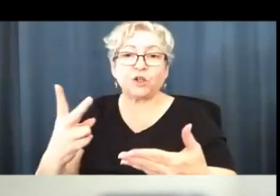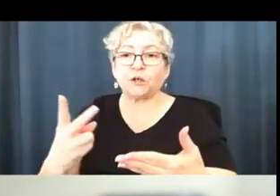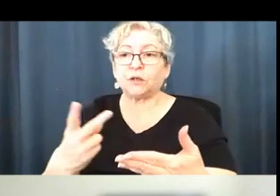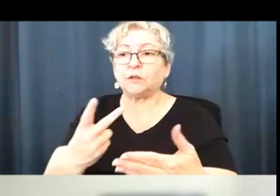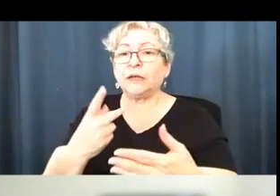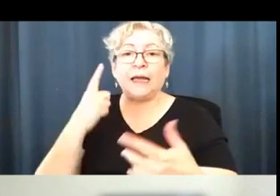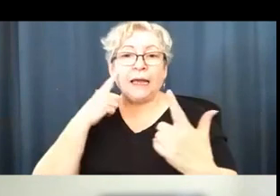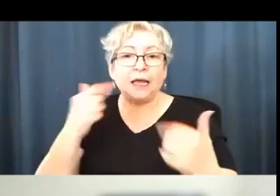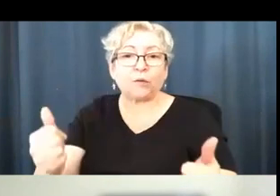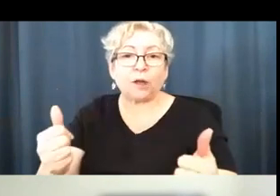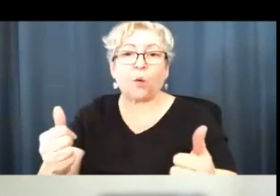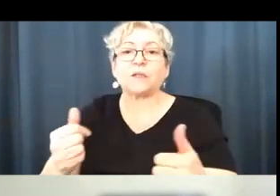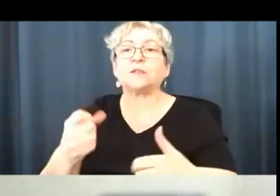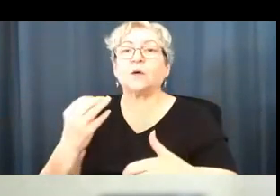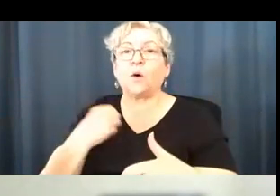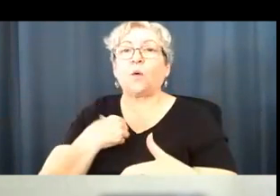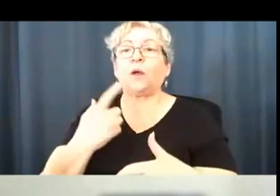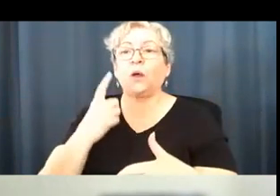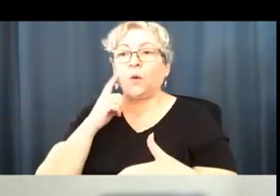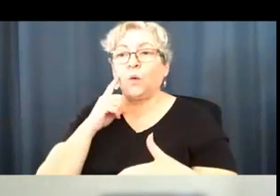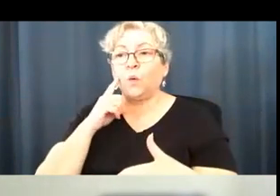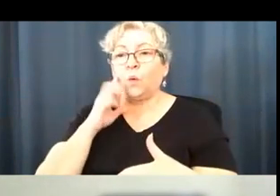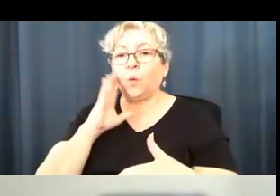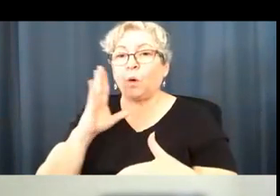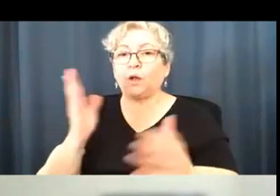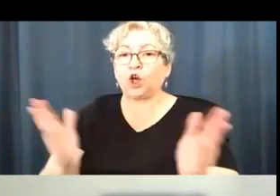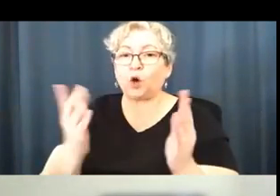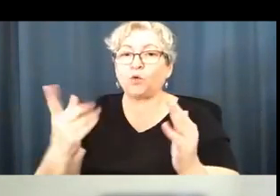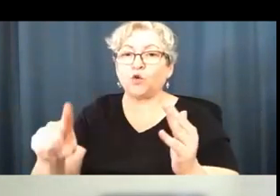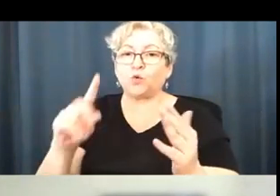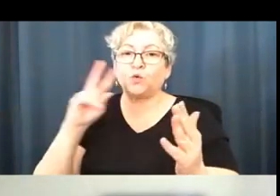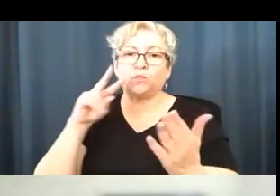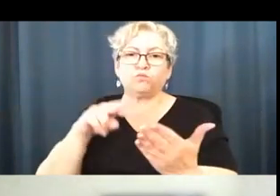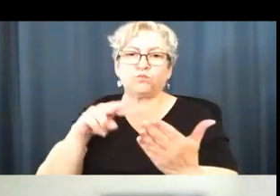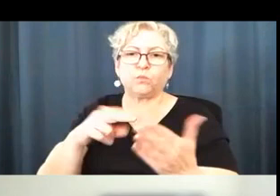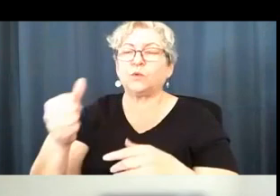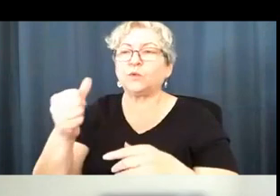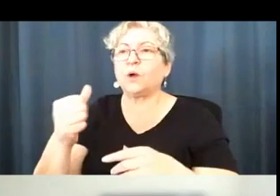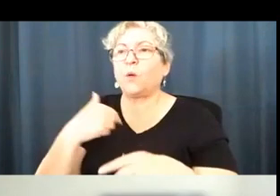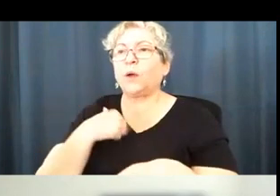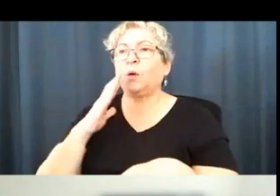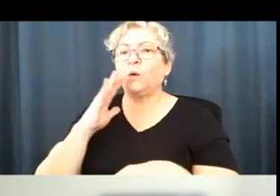And so we will also encourage you to check that out. We will be sending on our Listserv